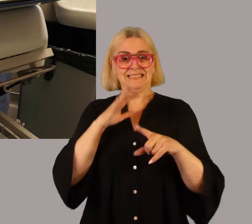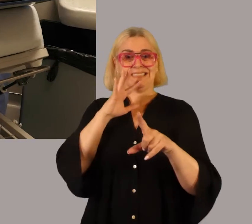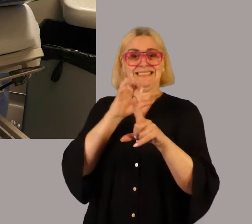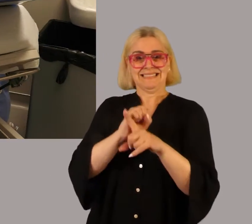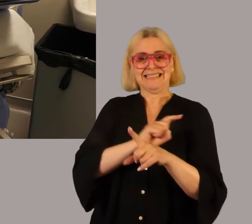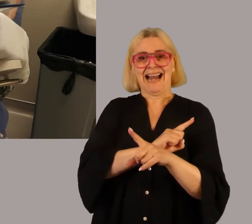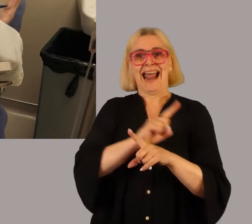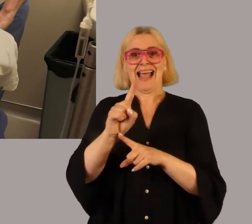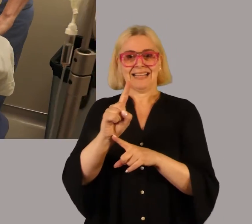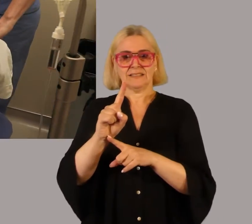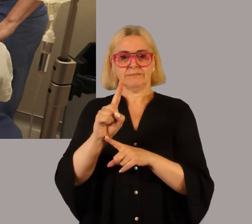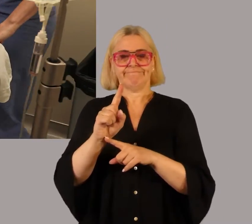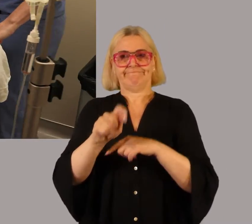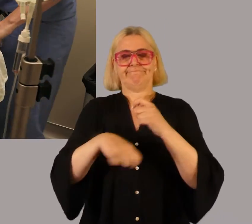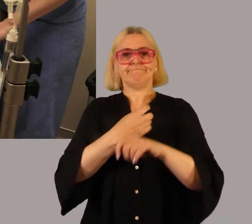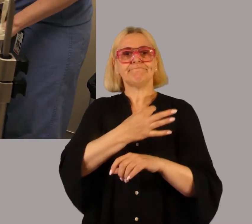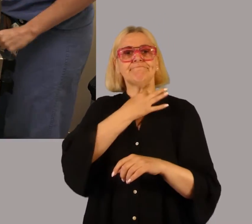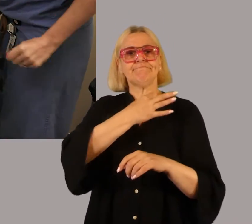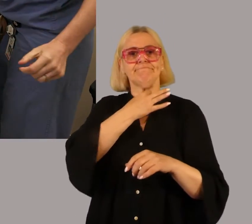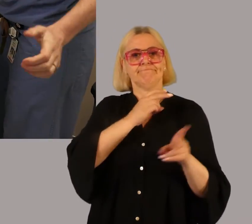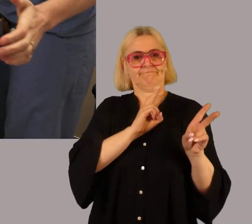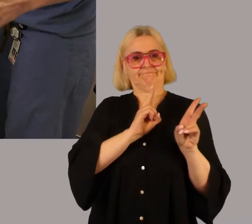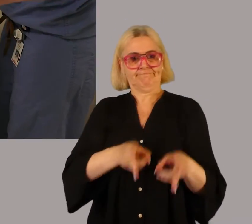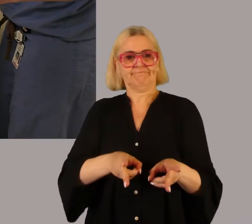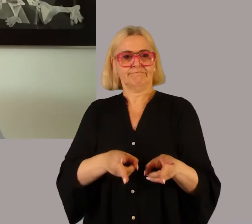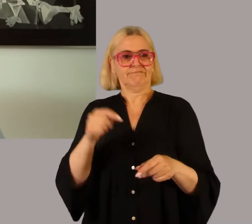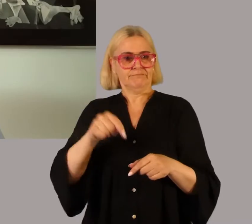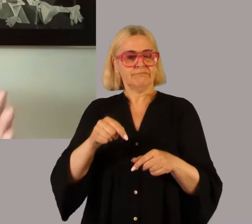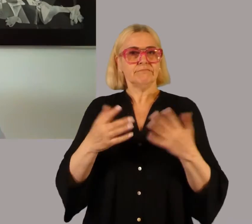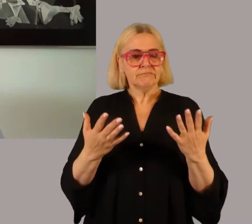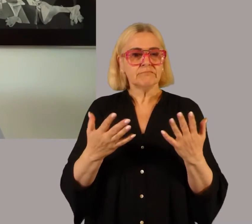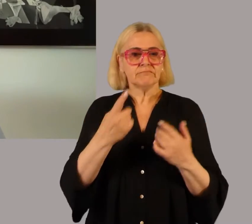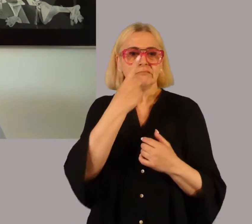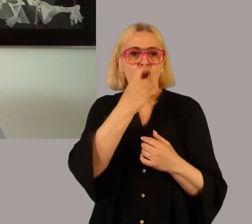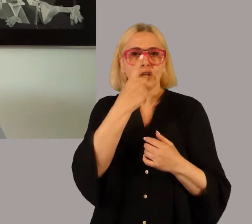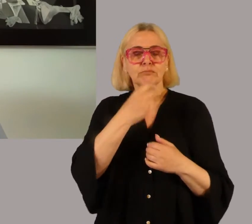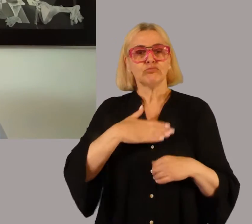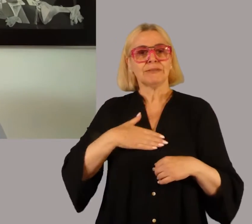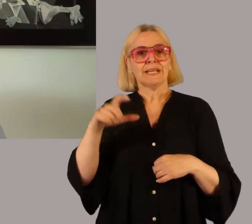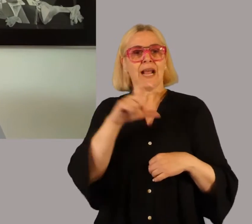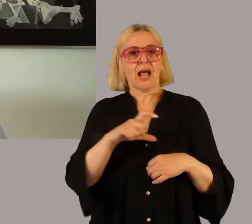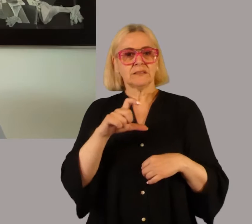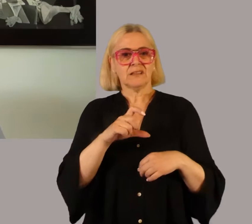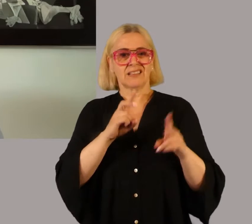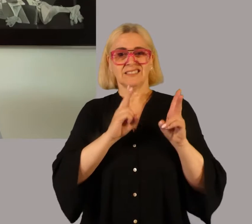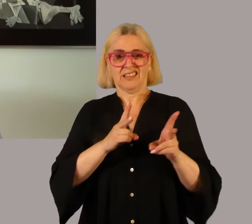with a high-risk of dying from their disease. A sustained decline in breast cancer mortality